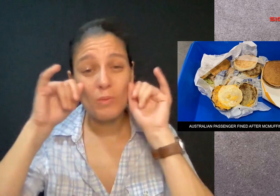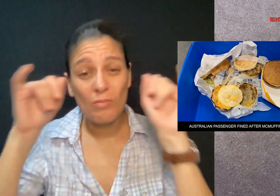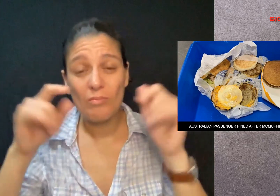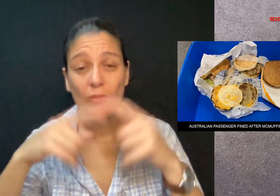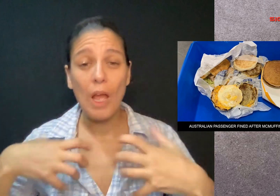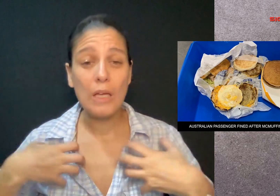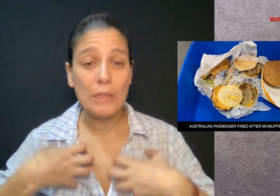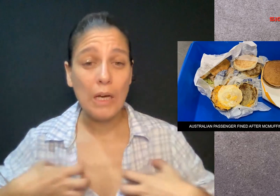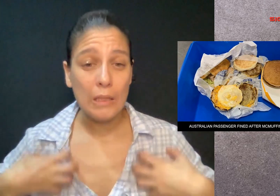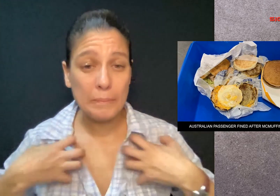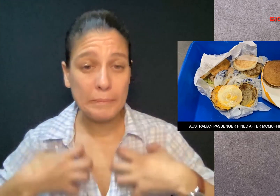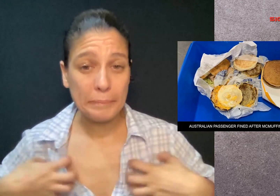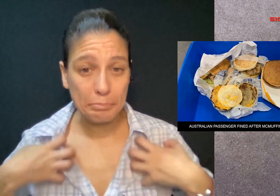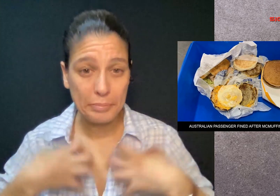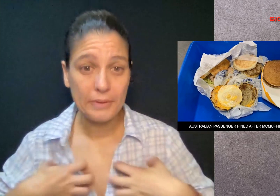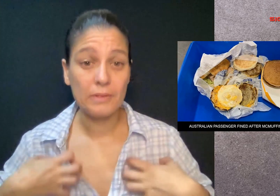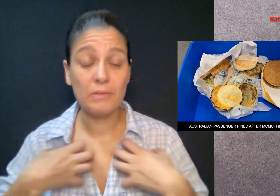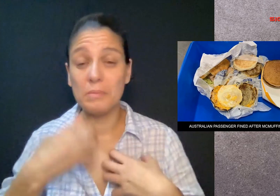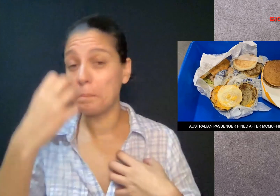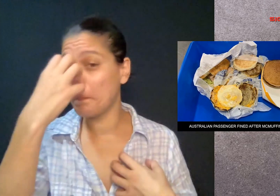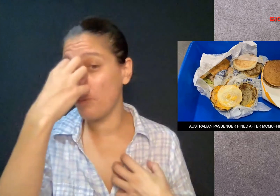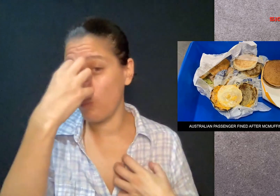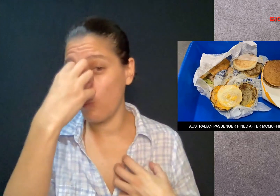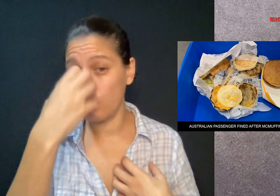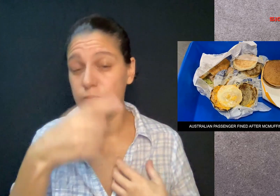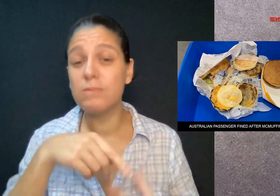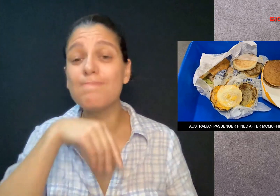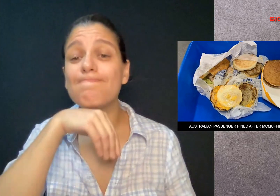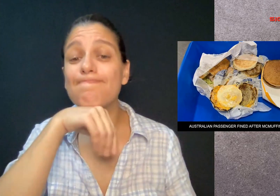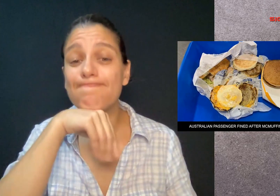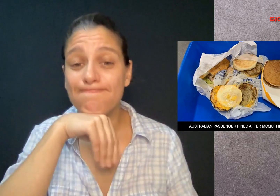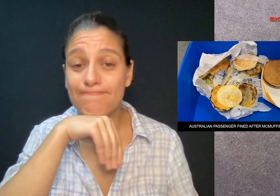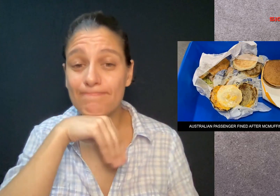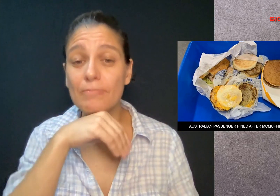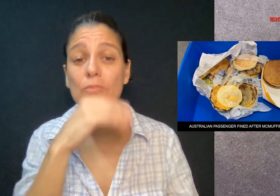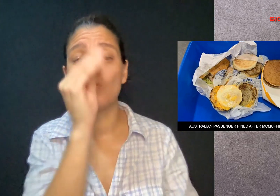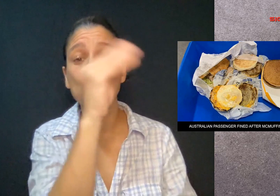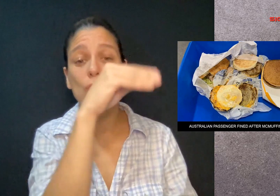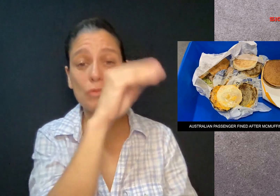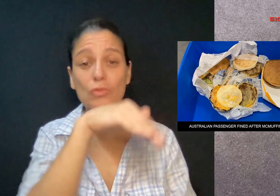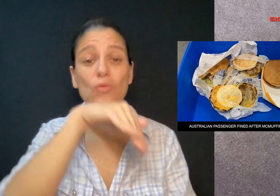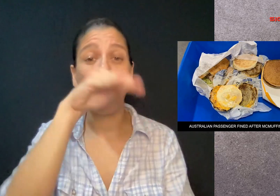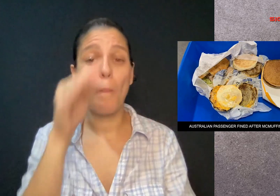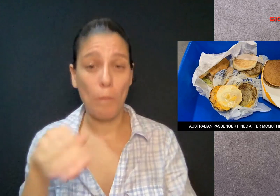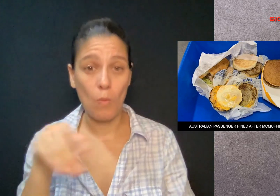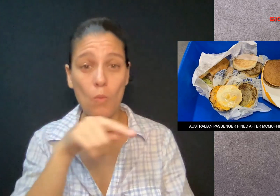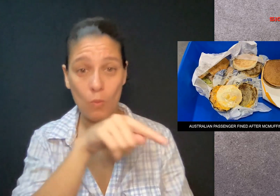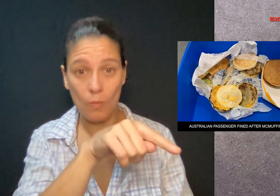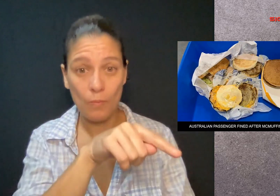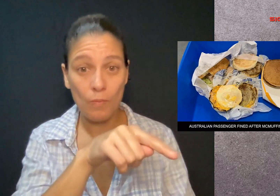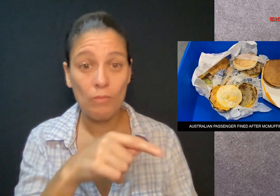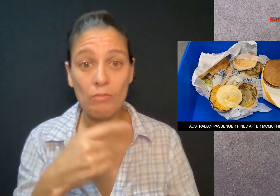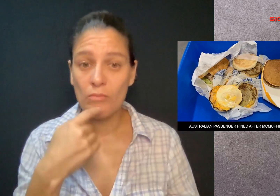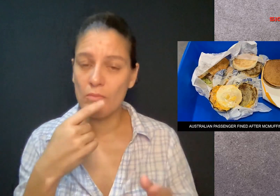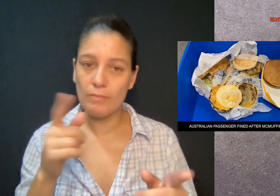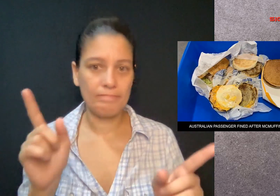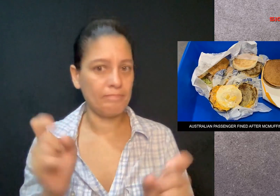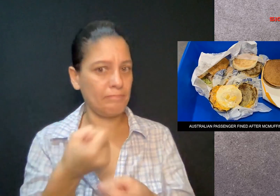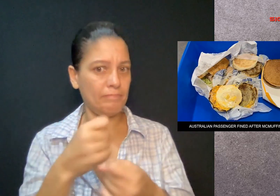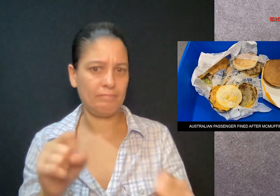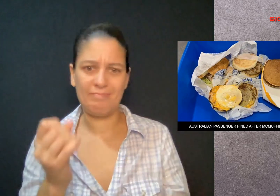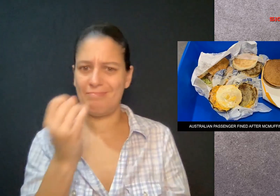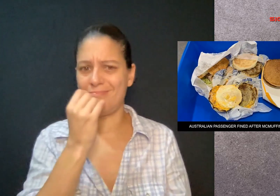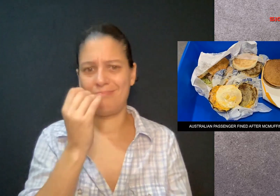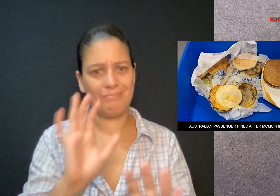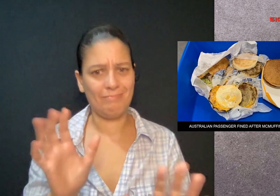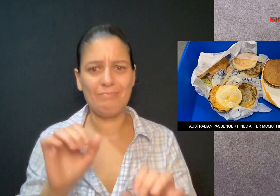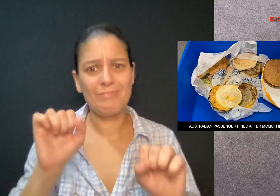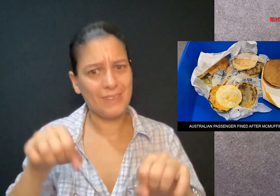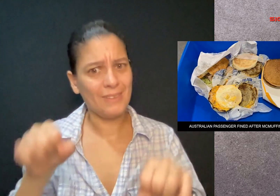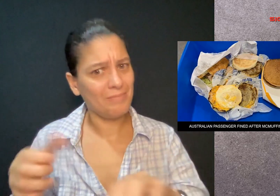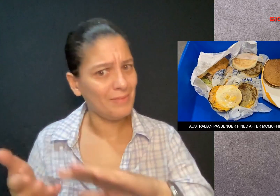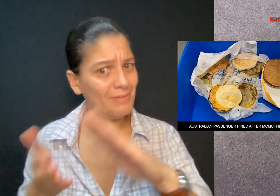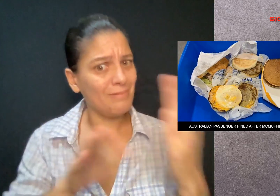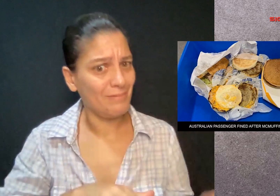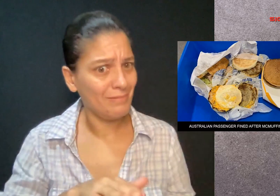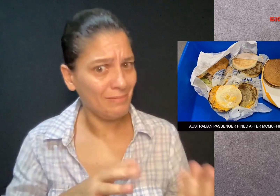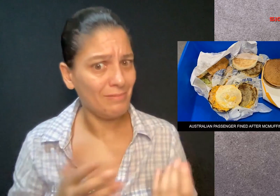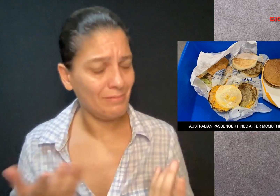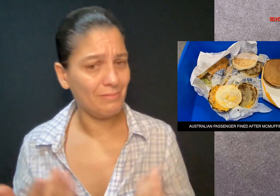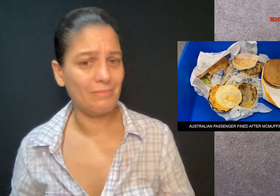feet of cattle sheep pigs goats camels which stops them from eating and sometimes leads